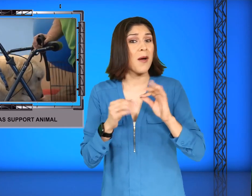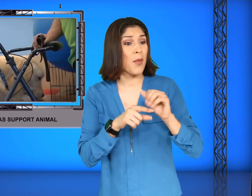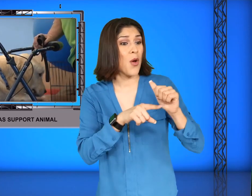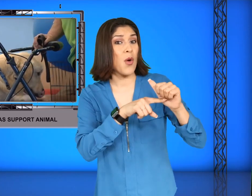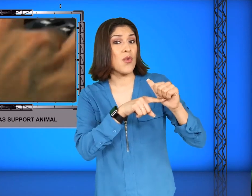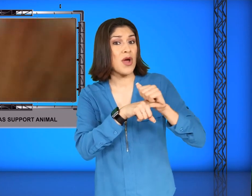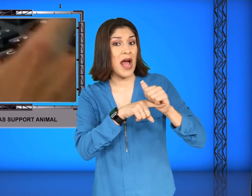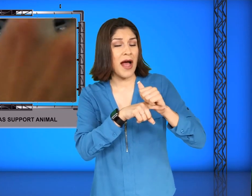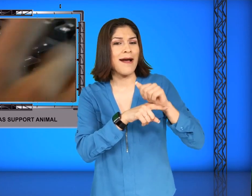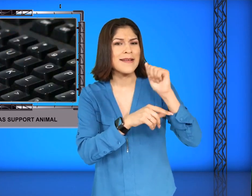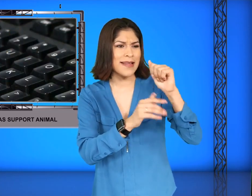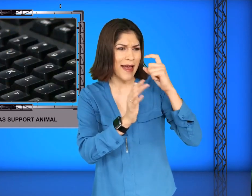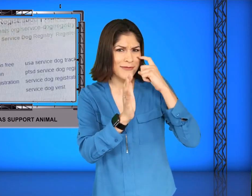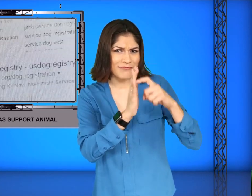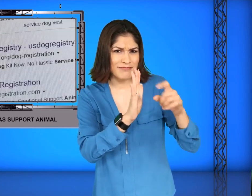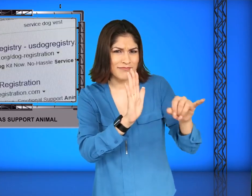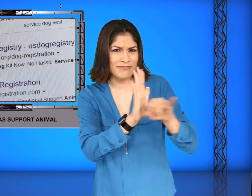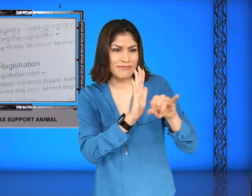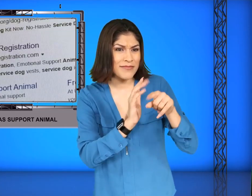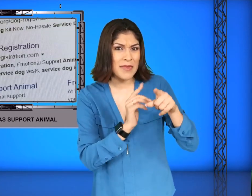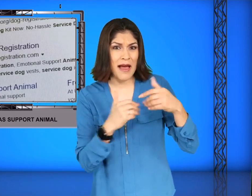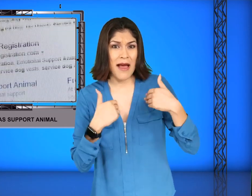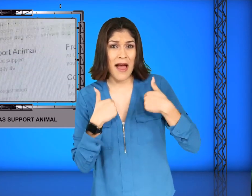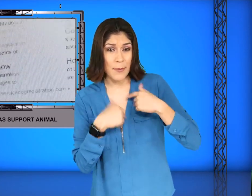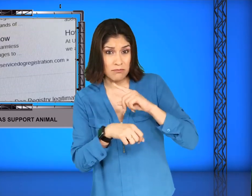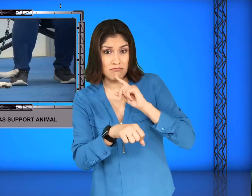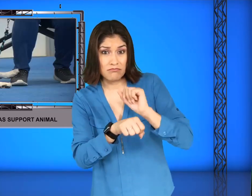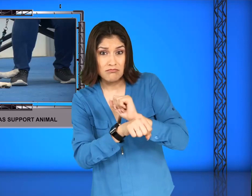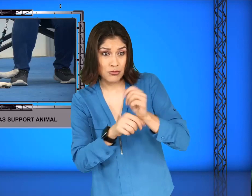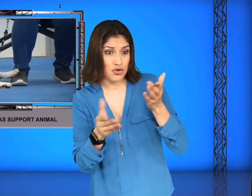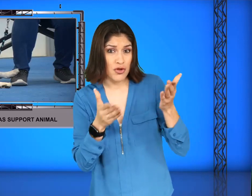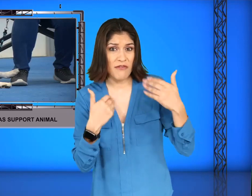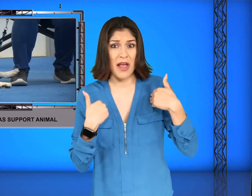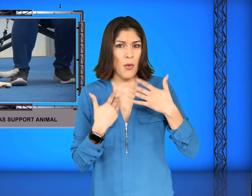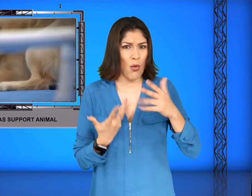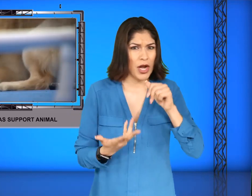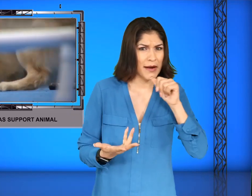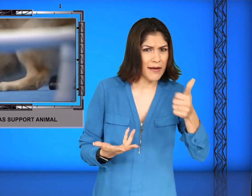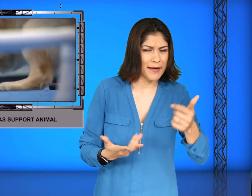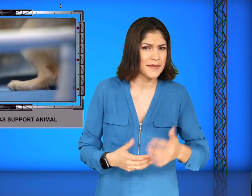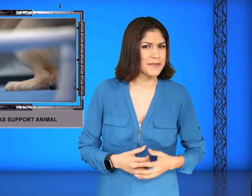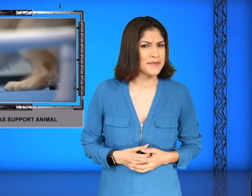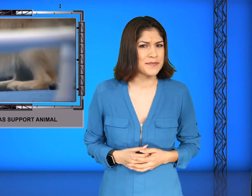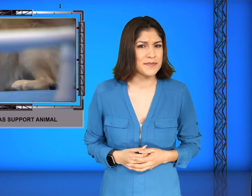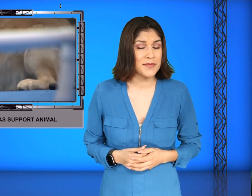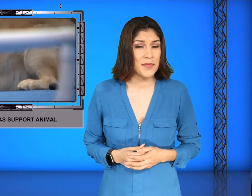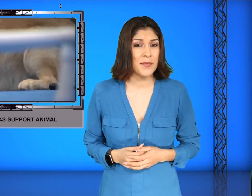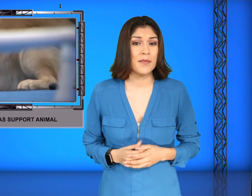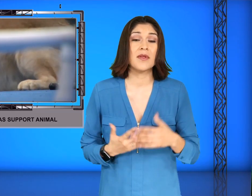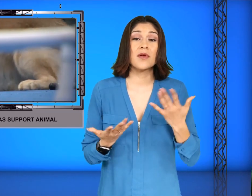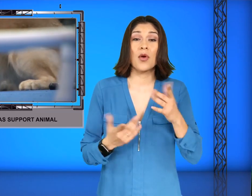They say training is how you can actually tell an animal is a legitimate service animal or not.